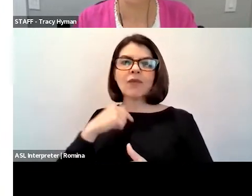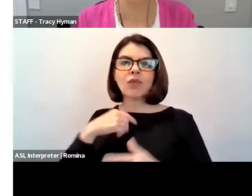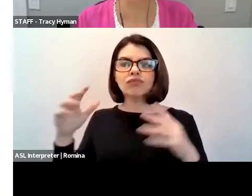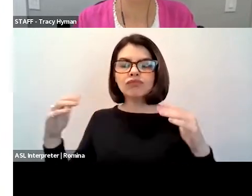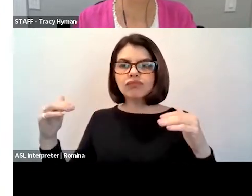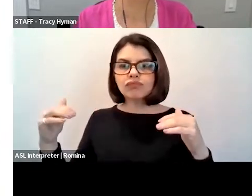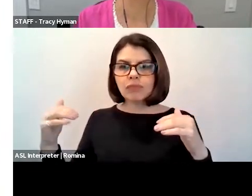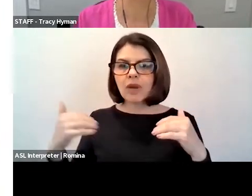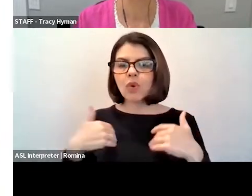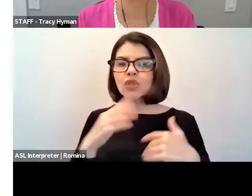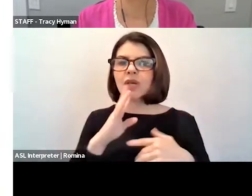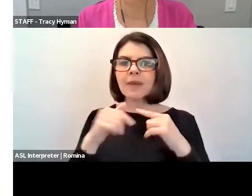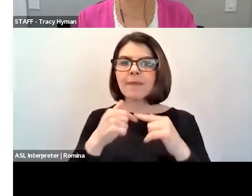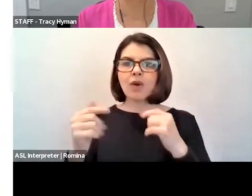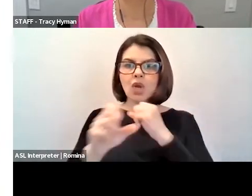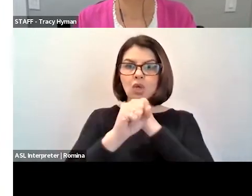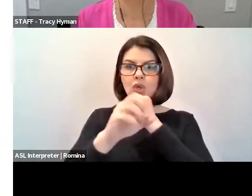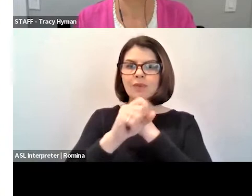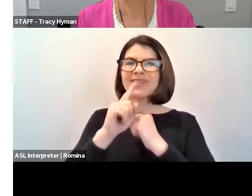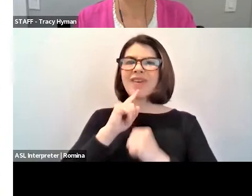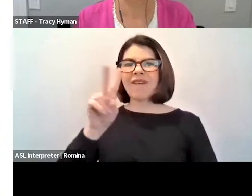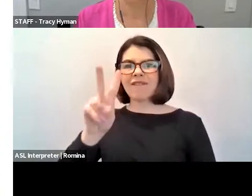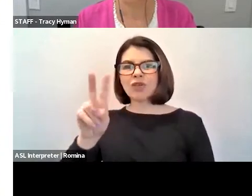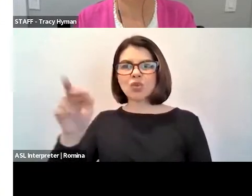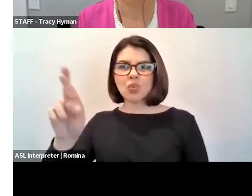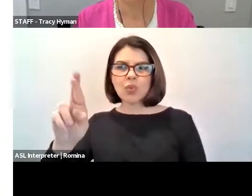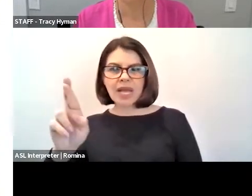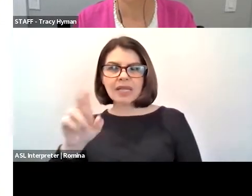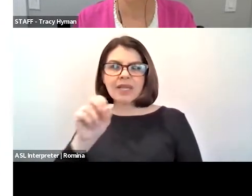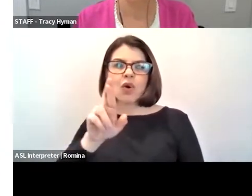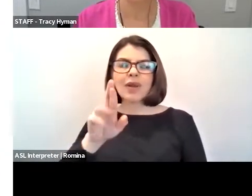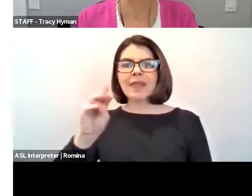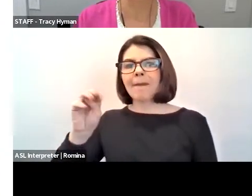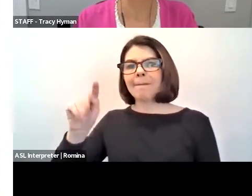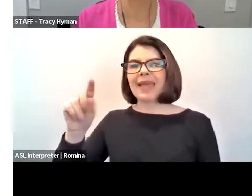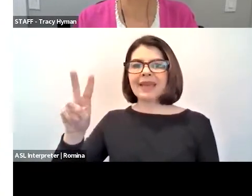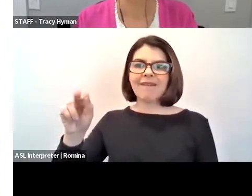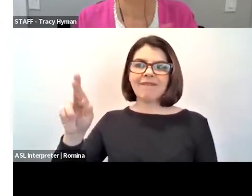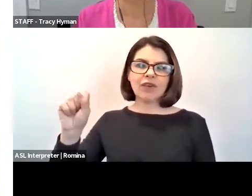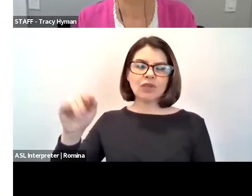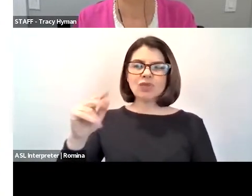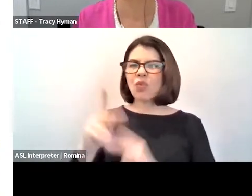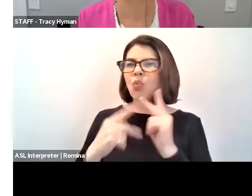that are on virtual reality in the metaverse, sort of what's next to come.